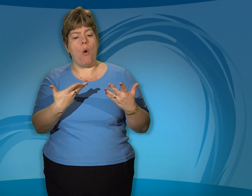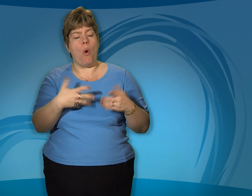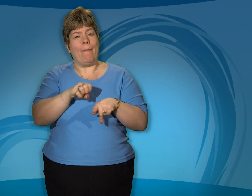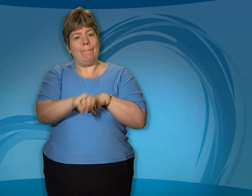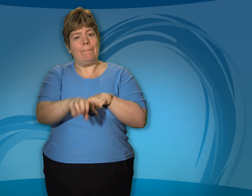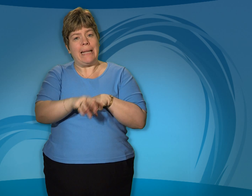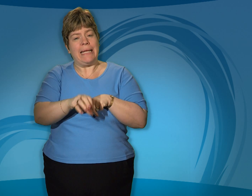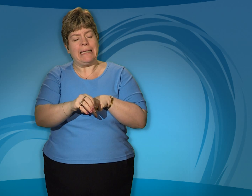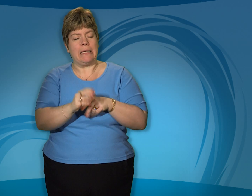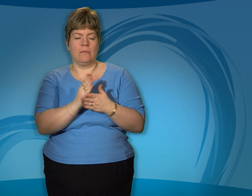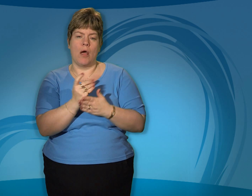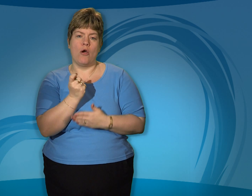or bleeding.